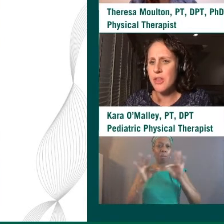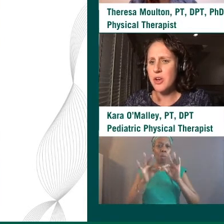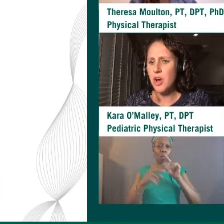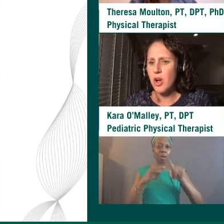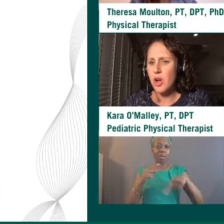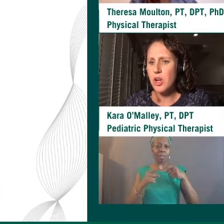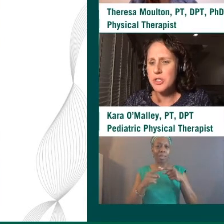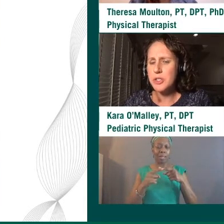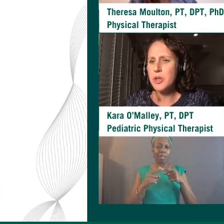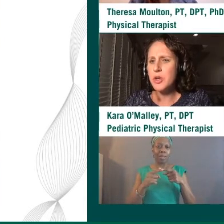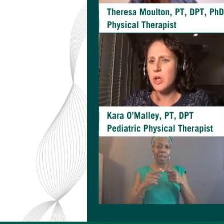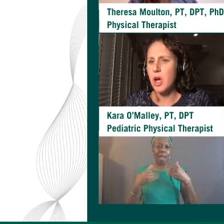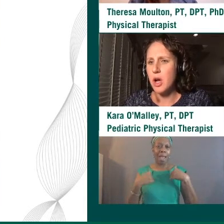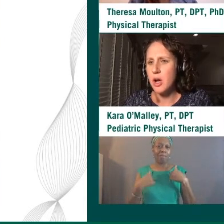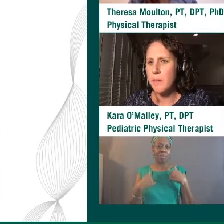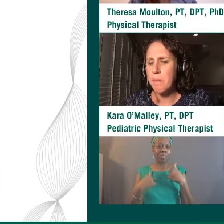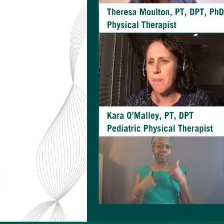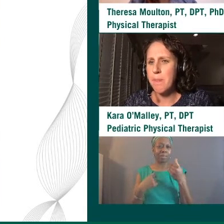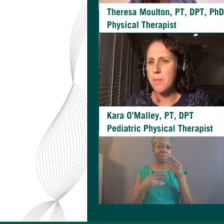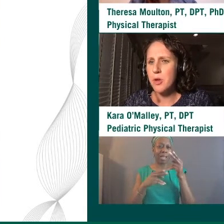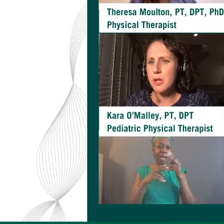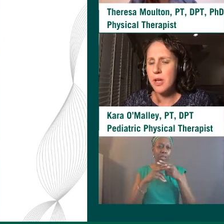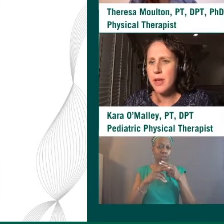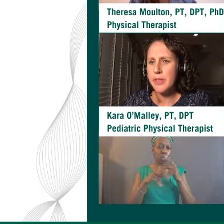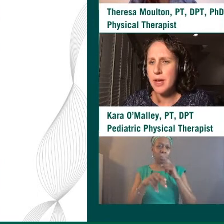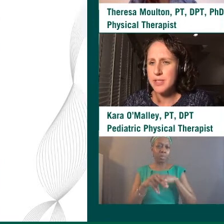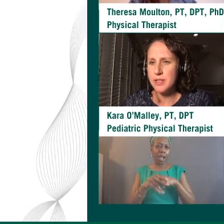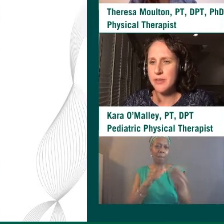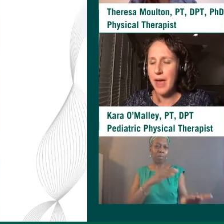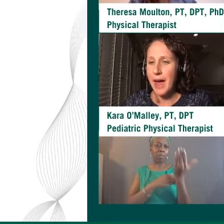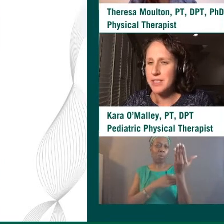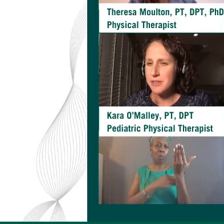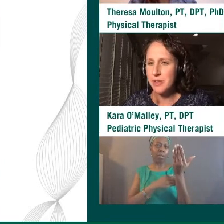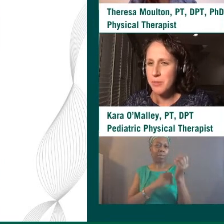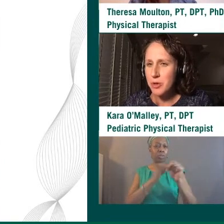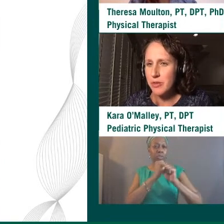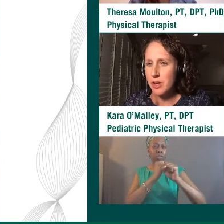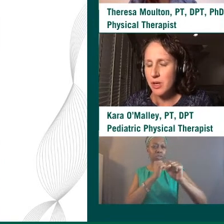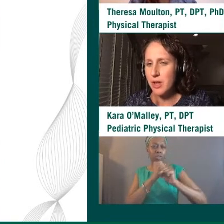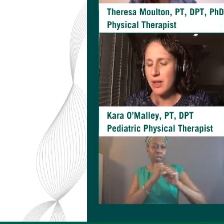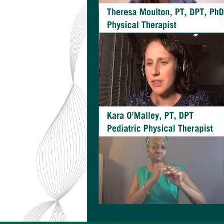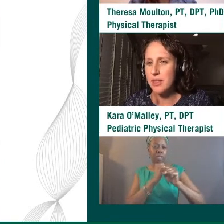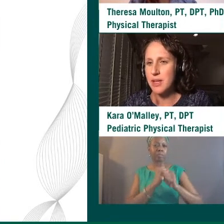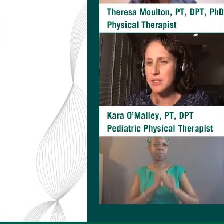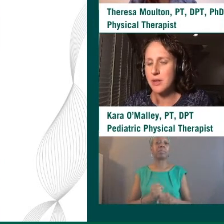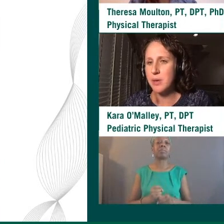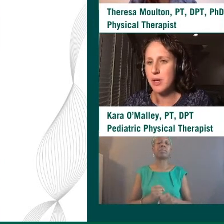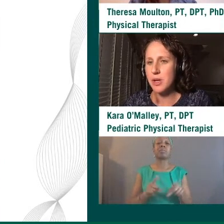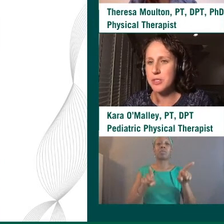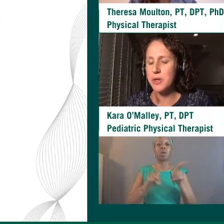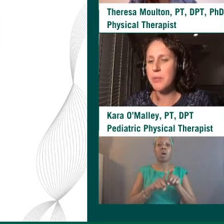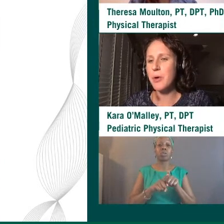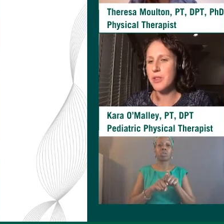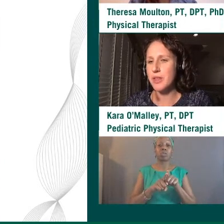Then also looking at the idea of actively moving. I think that's gonna be also an important thing